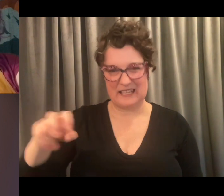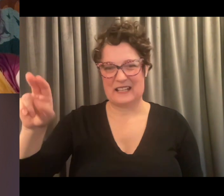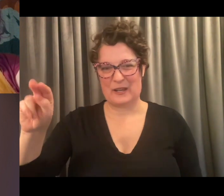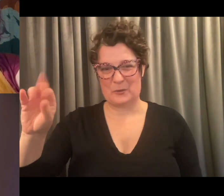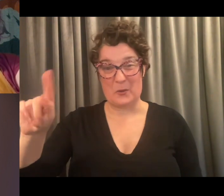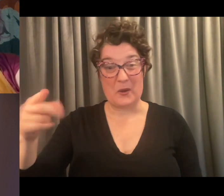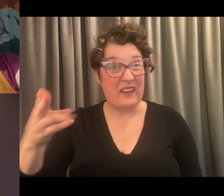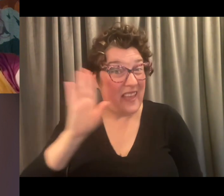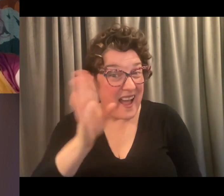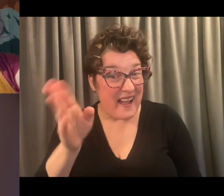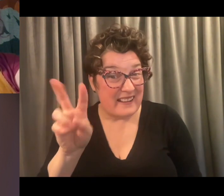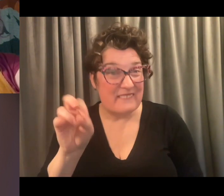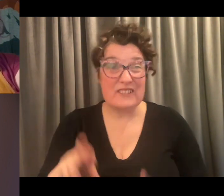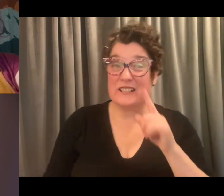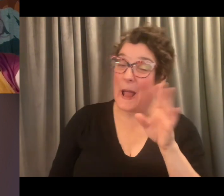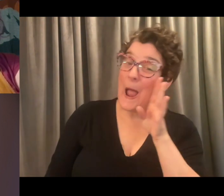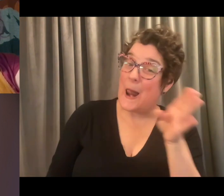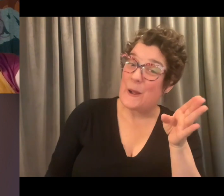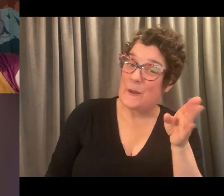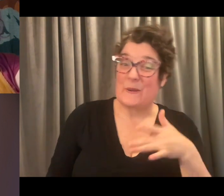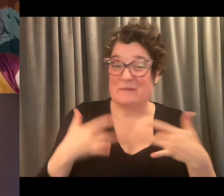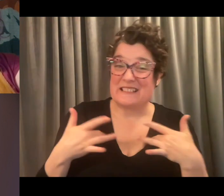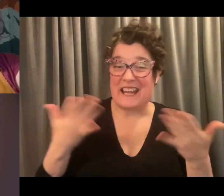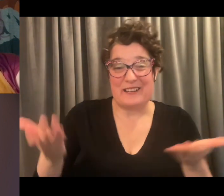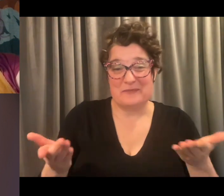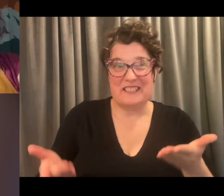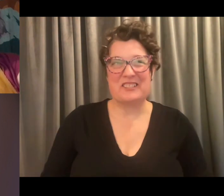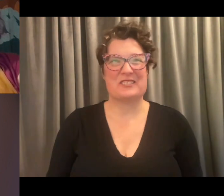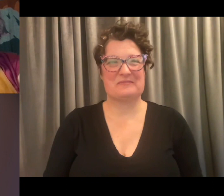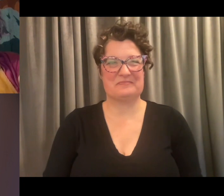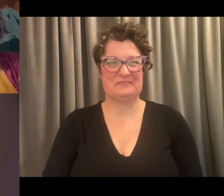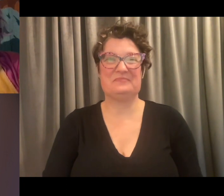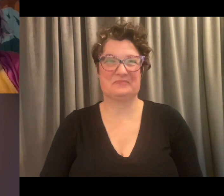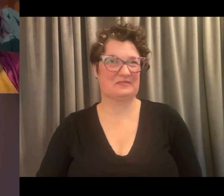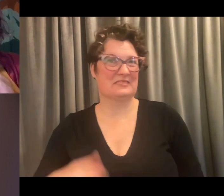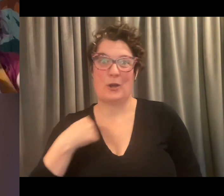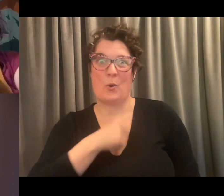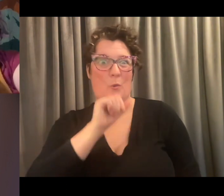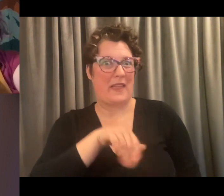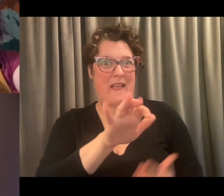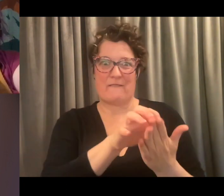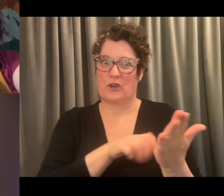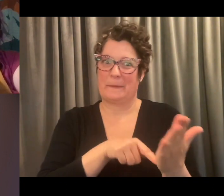Never: Hello. I'm so excited to be here. Rebekah: We're so excited to have Nomy: you here. We love your piece so much. We've been gushing over it.